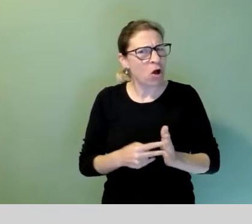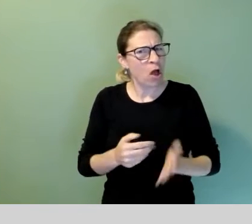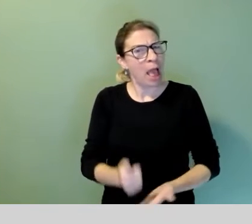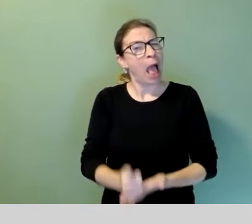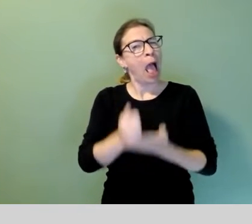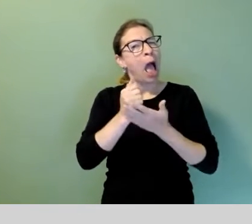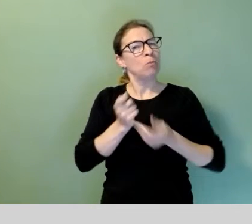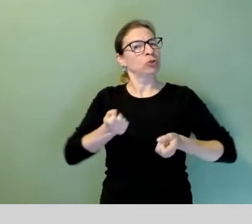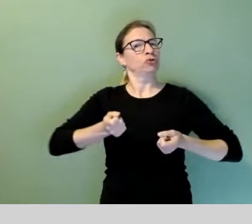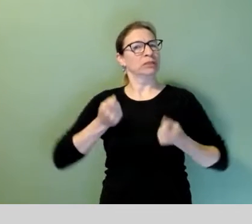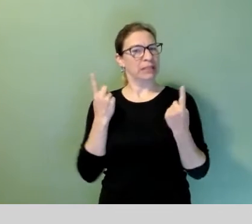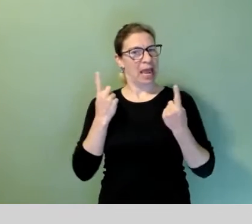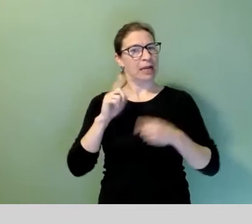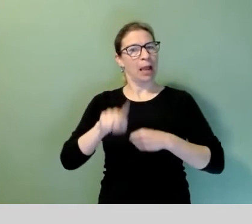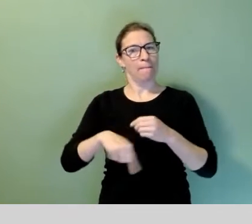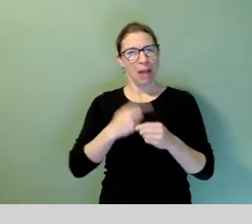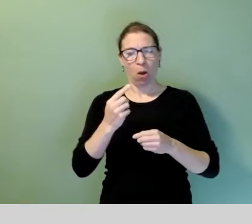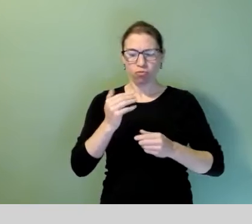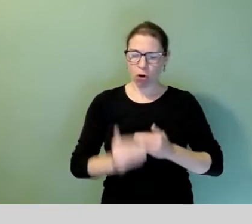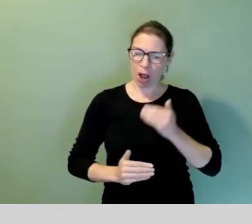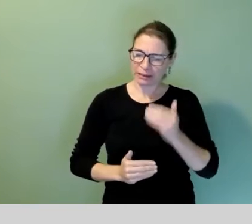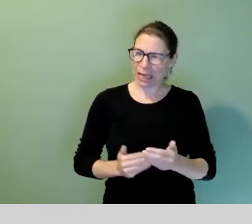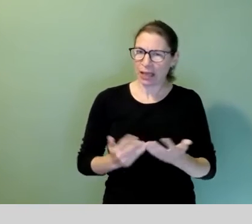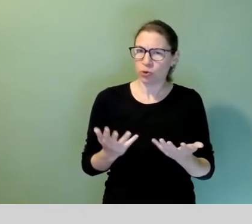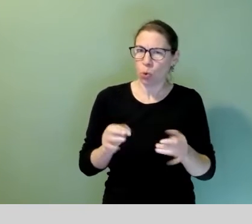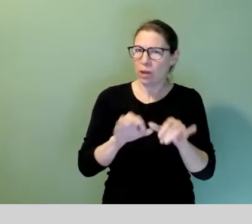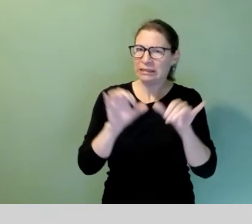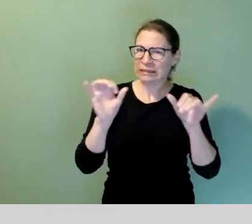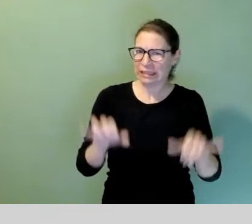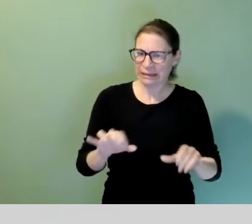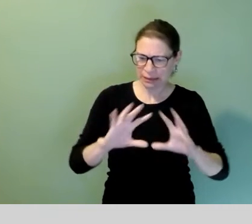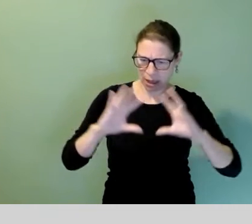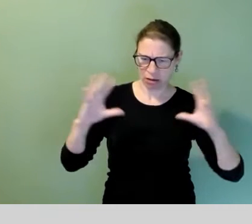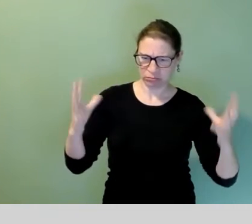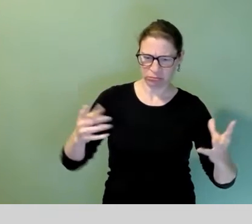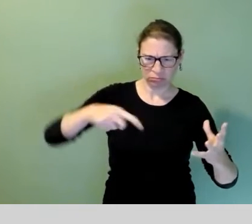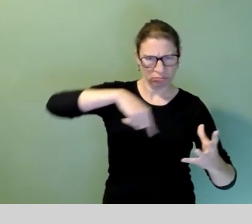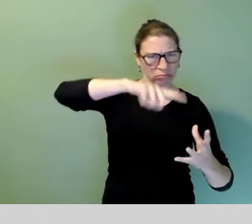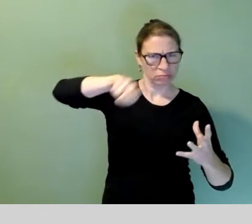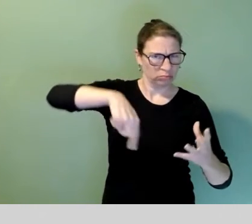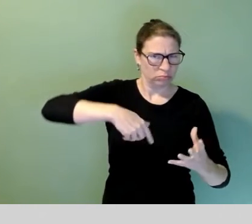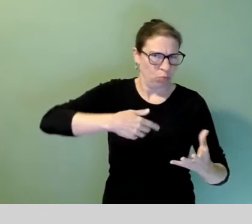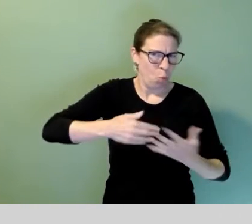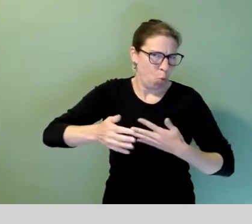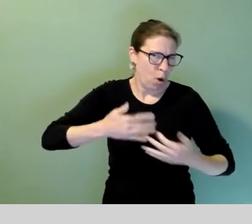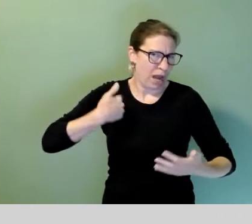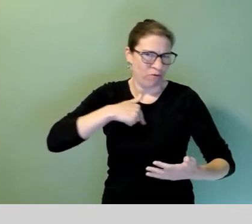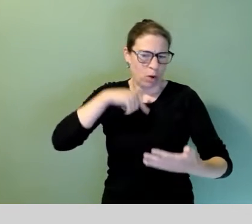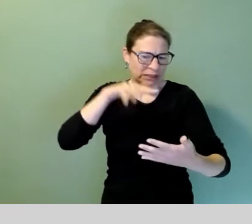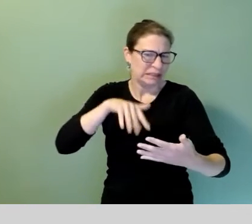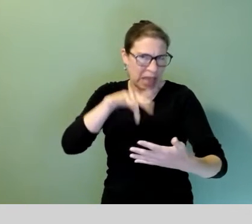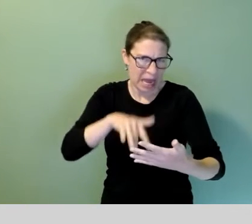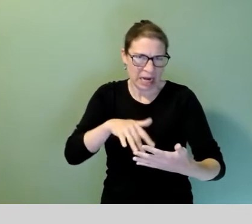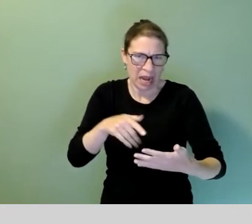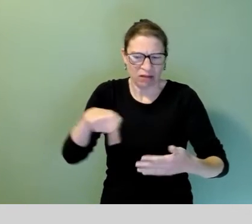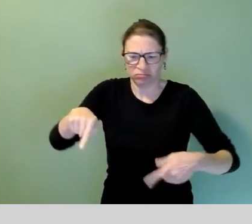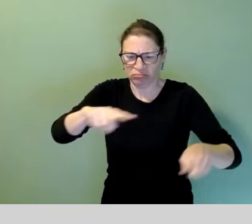and deepen our understanding of the process or the system that we're studying, that the process or the system to generate the data.